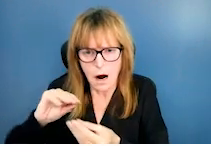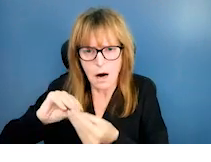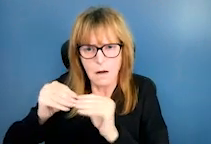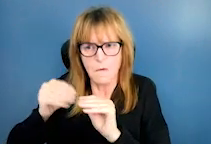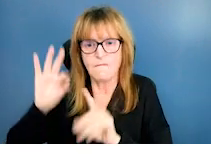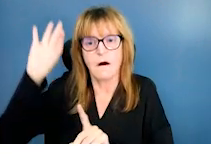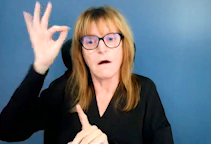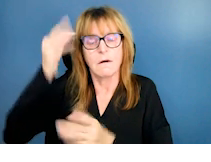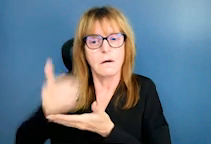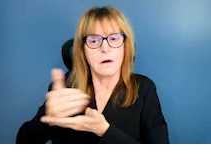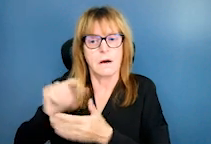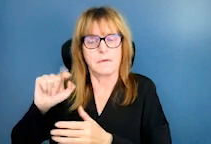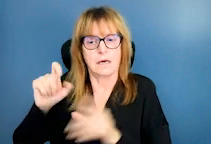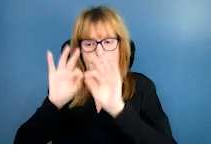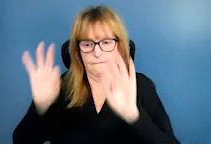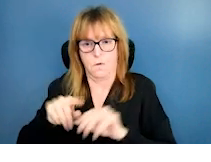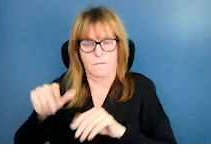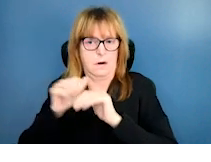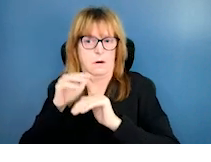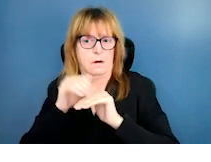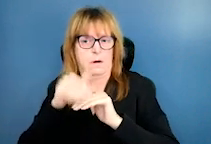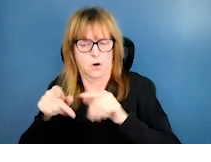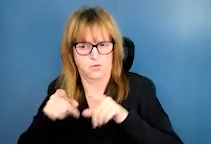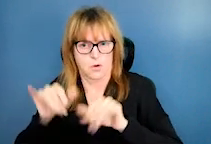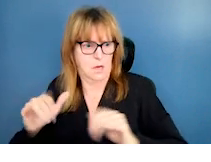The number of returns you declare on your application will be compared